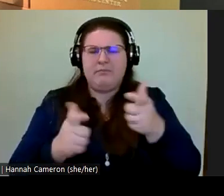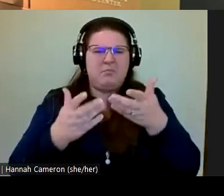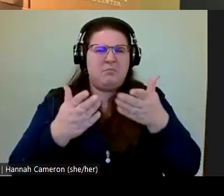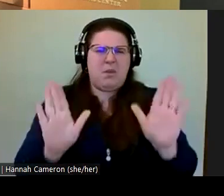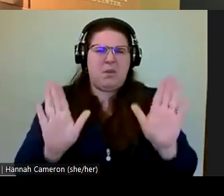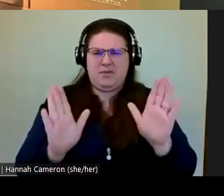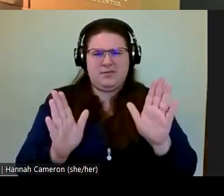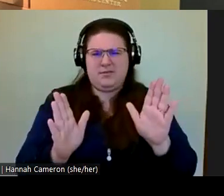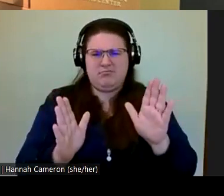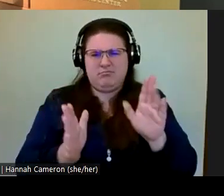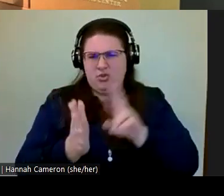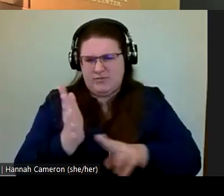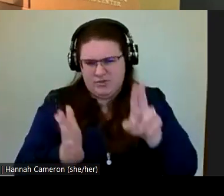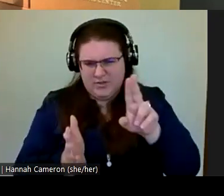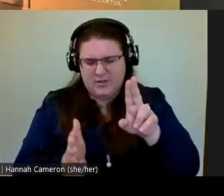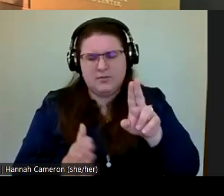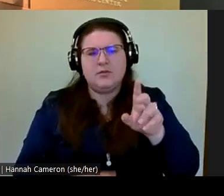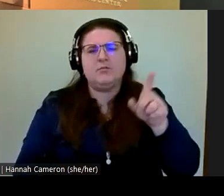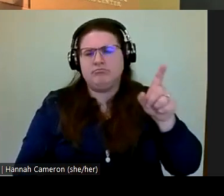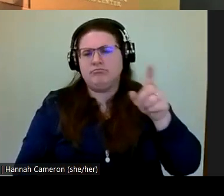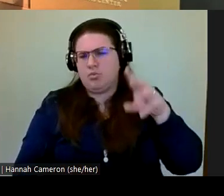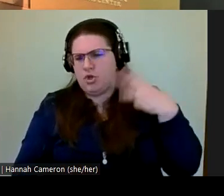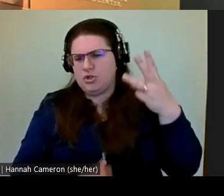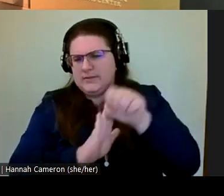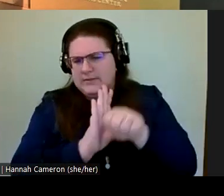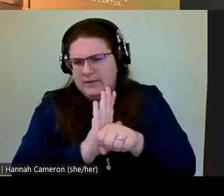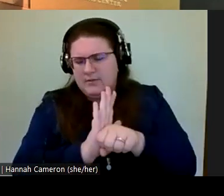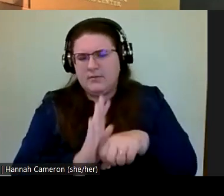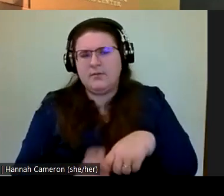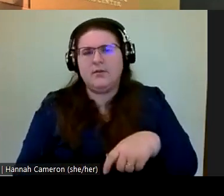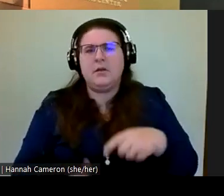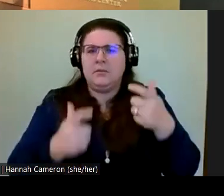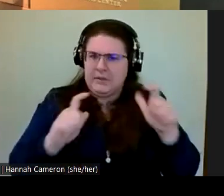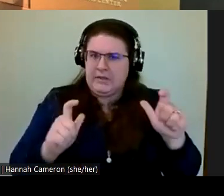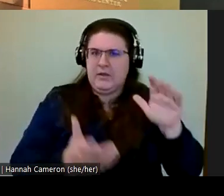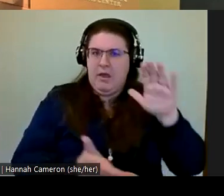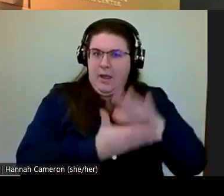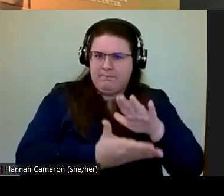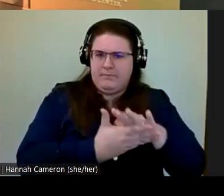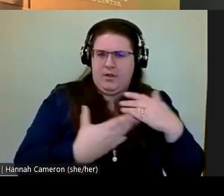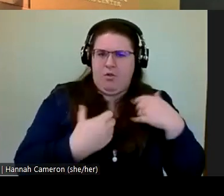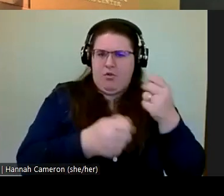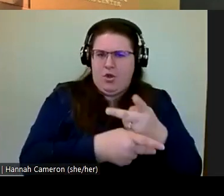Washington uh we have a very large uh um academic Health Care System about $9 billion dollar a year